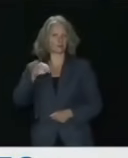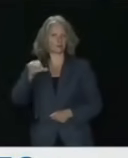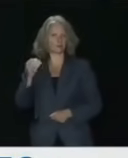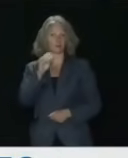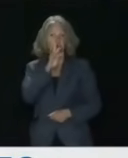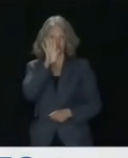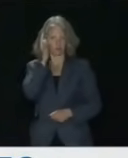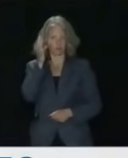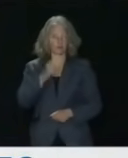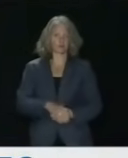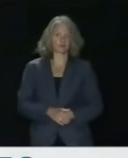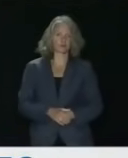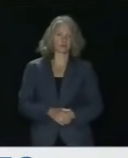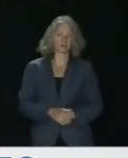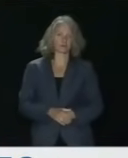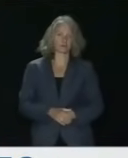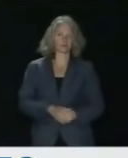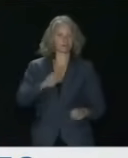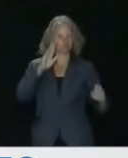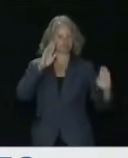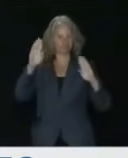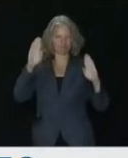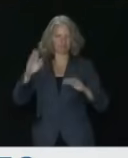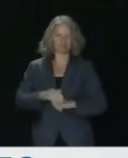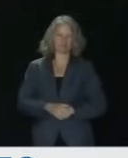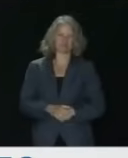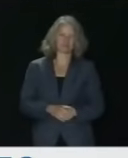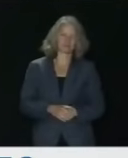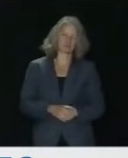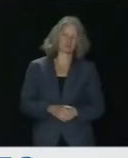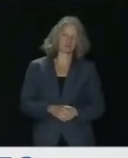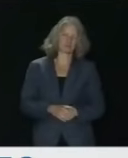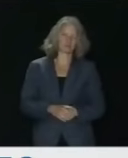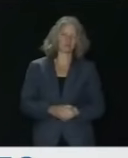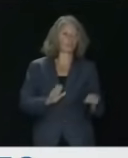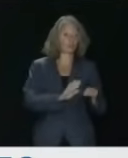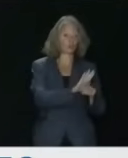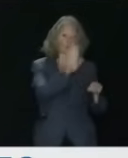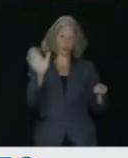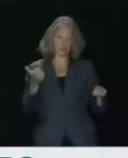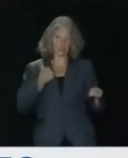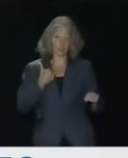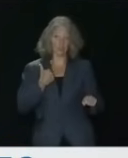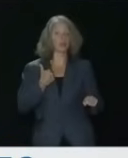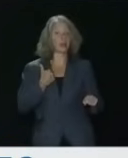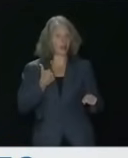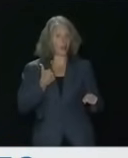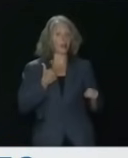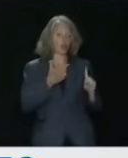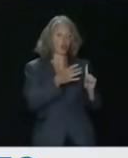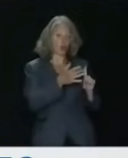THANK YOU.